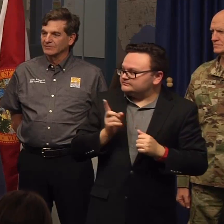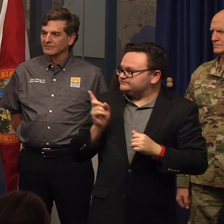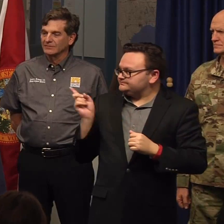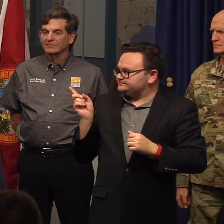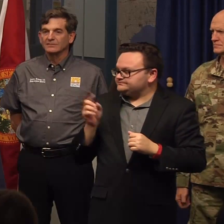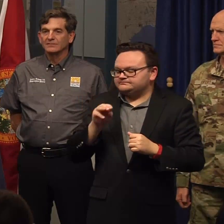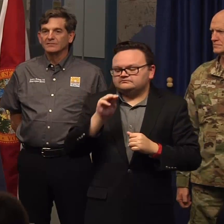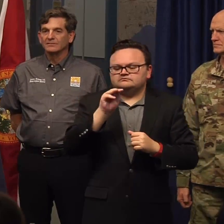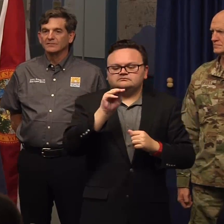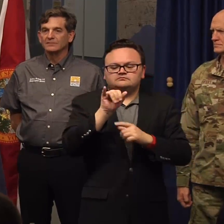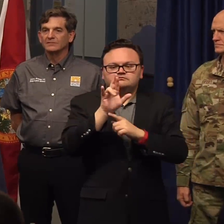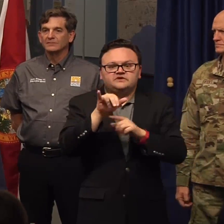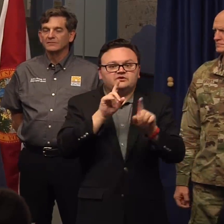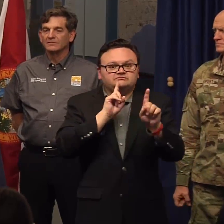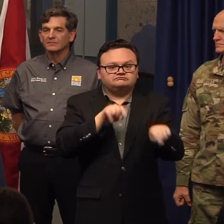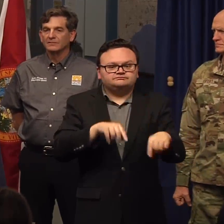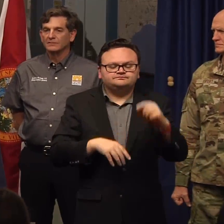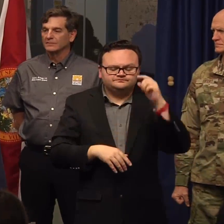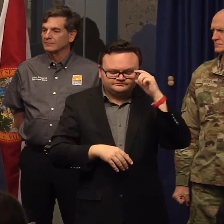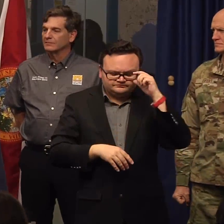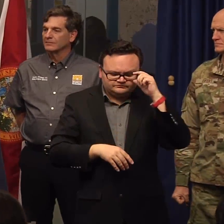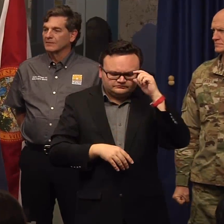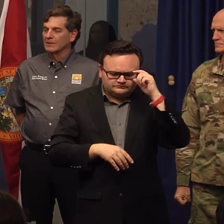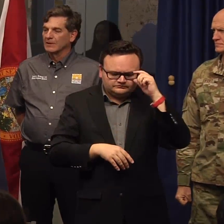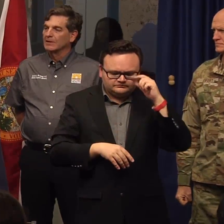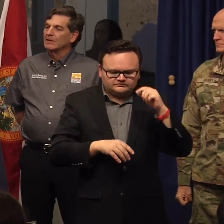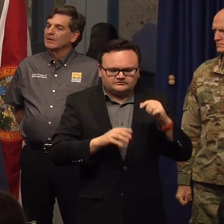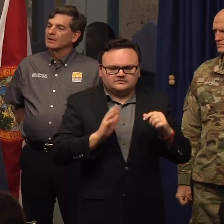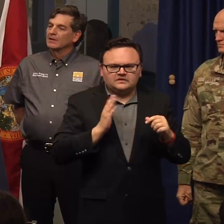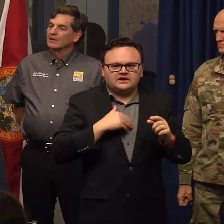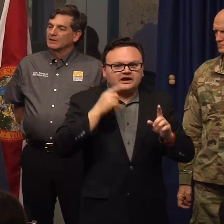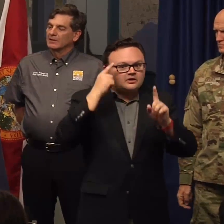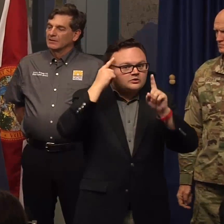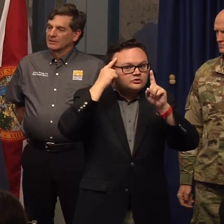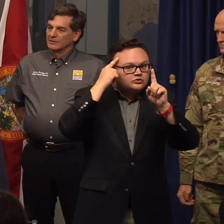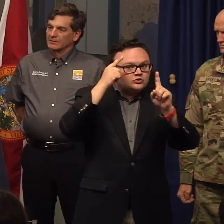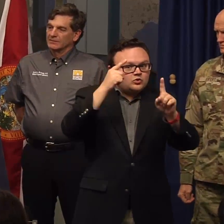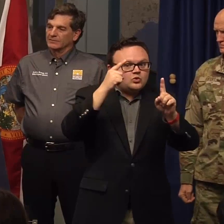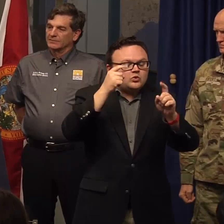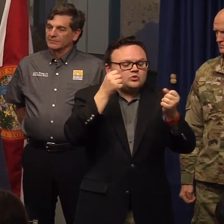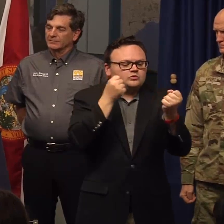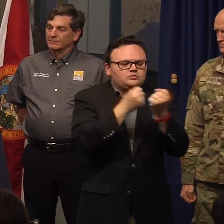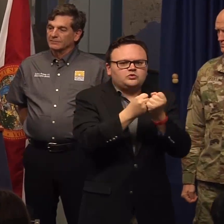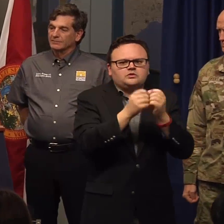I KNOW ARE YOU TESTING ALL THE PATIENTS, WHAT'S GOING ON ?